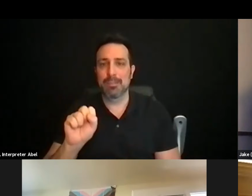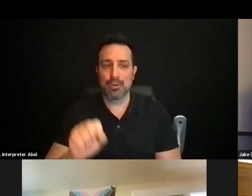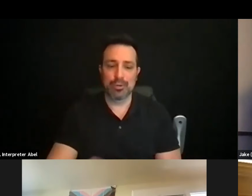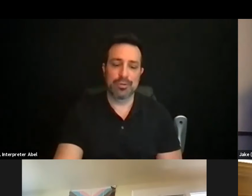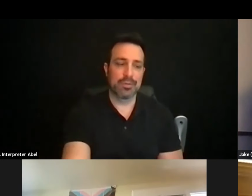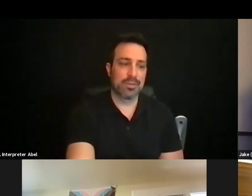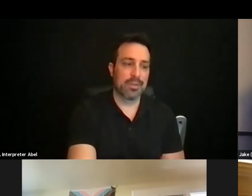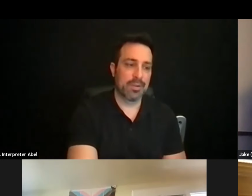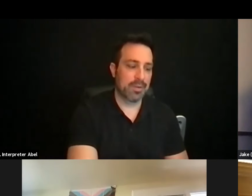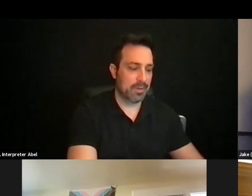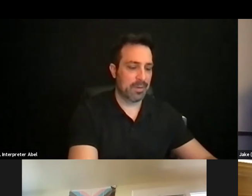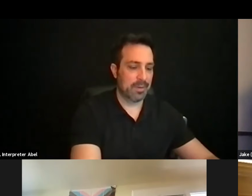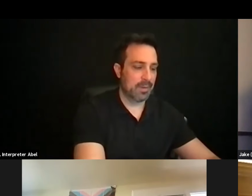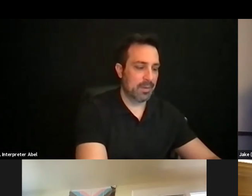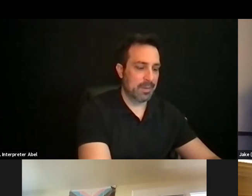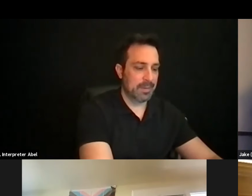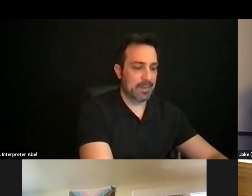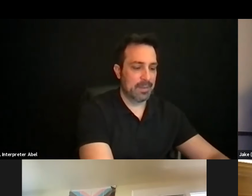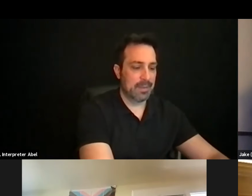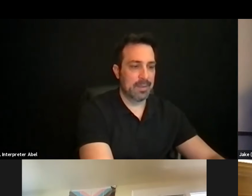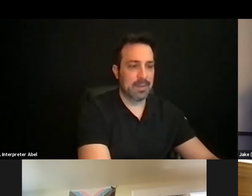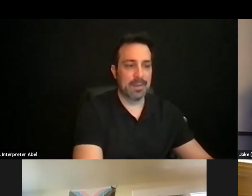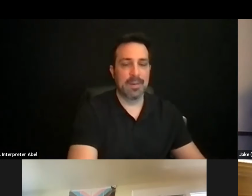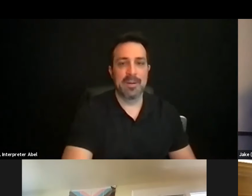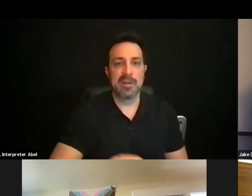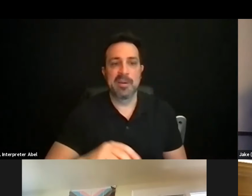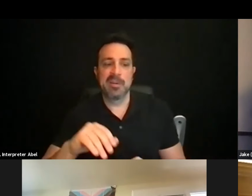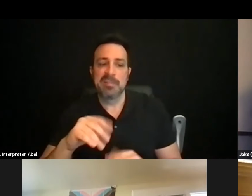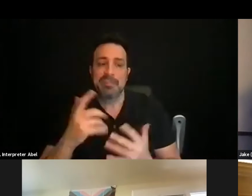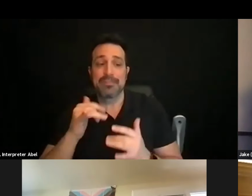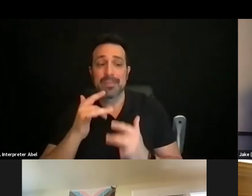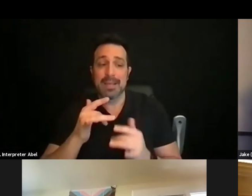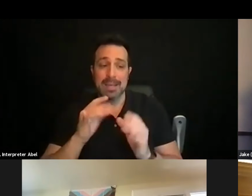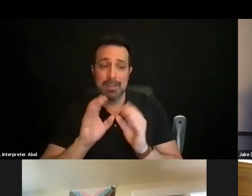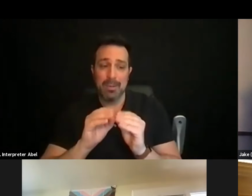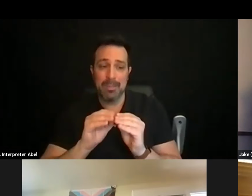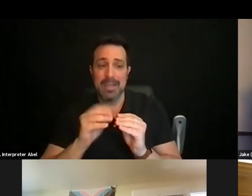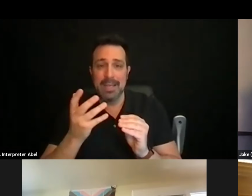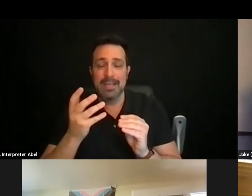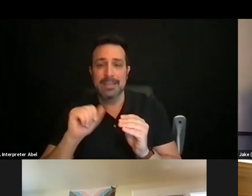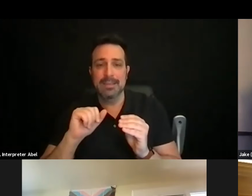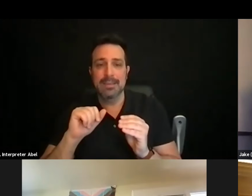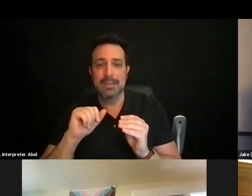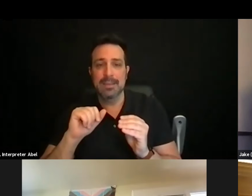Maria, Luke from central Oregon peace